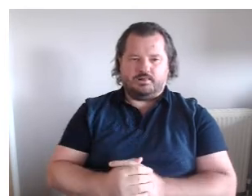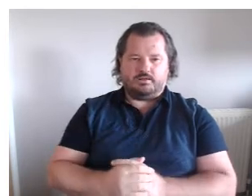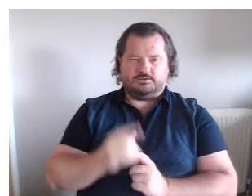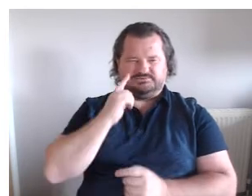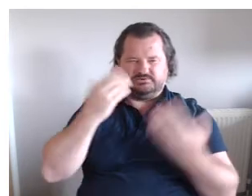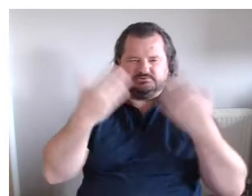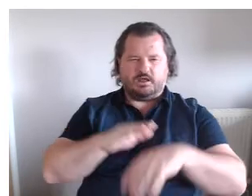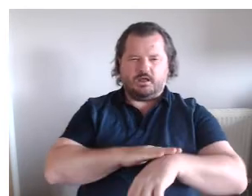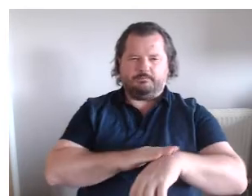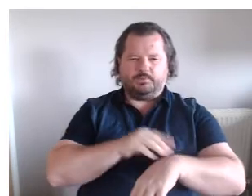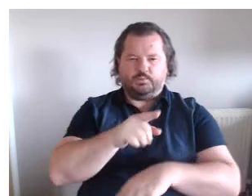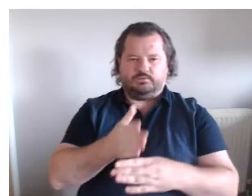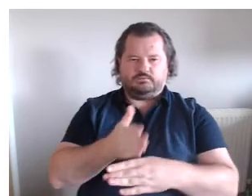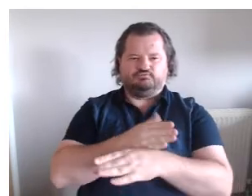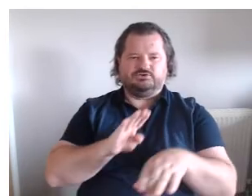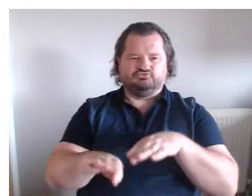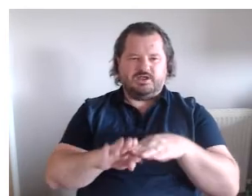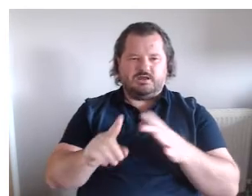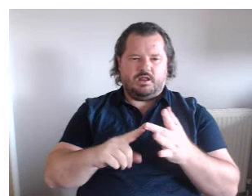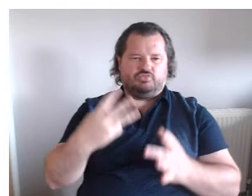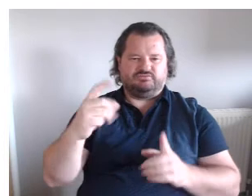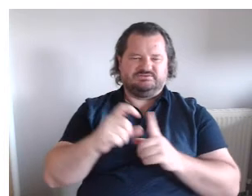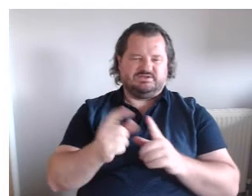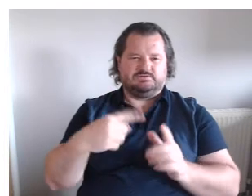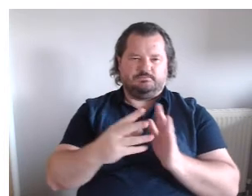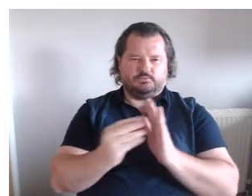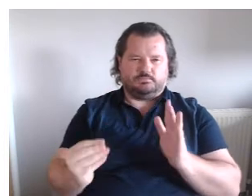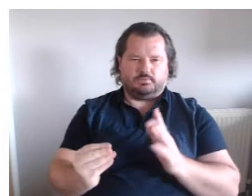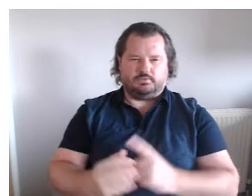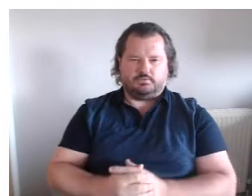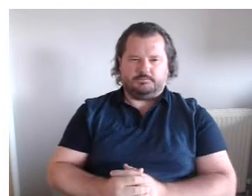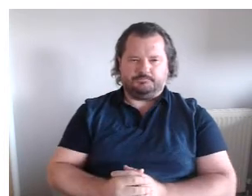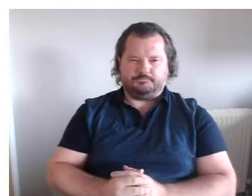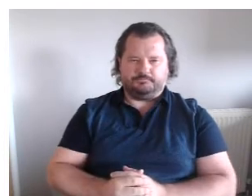Here in dark blue you can see the pre-trained I3D and MS-TCN models.